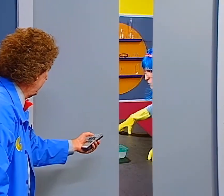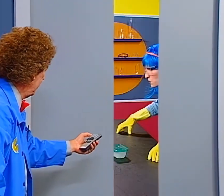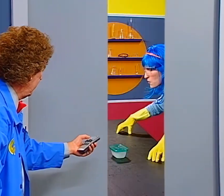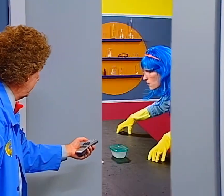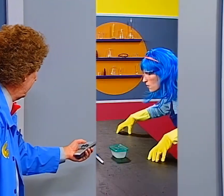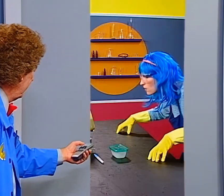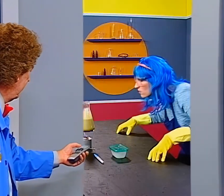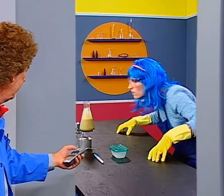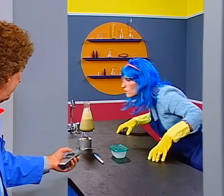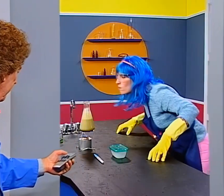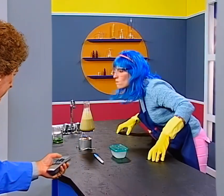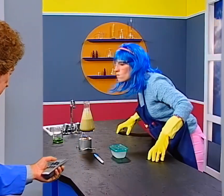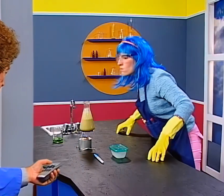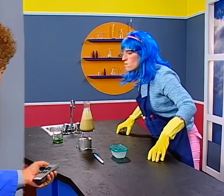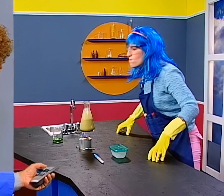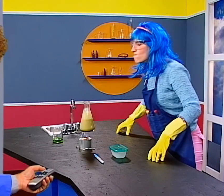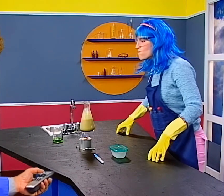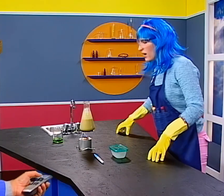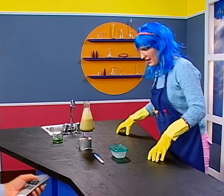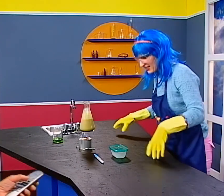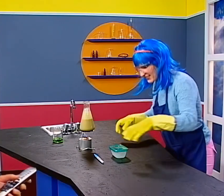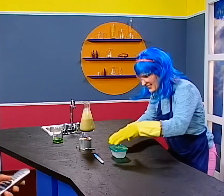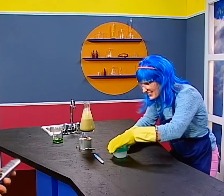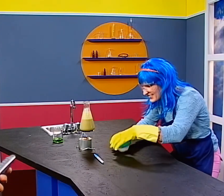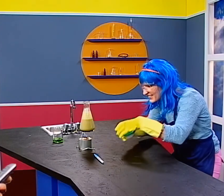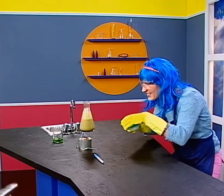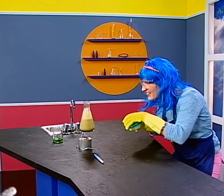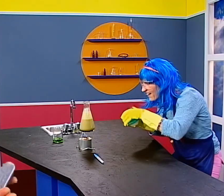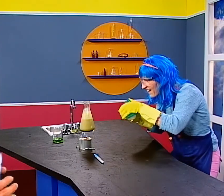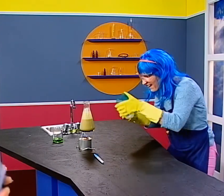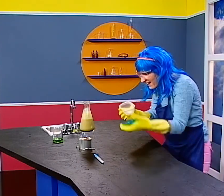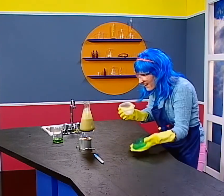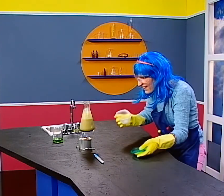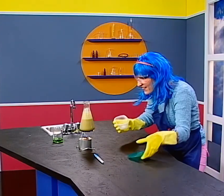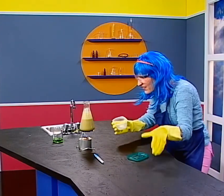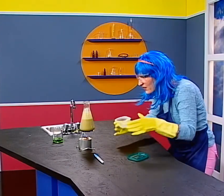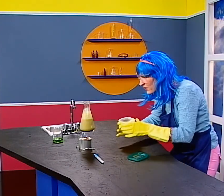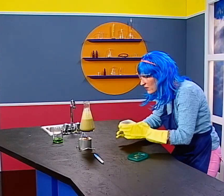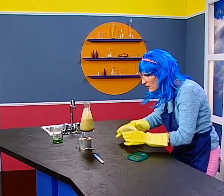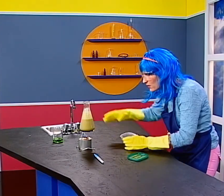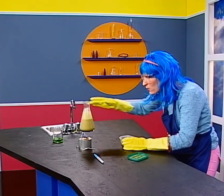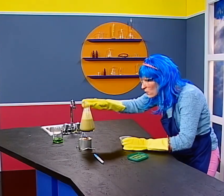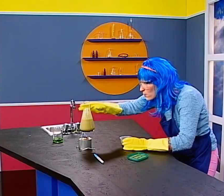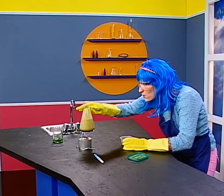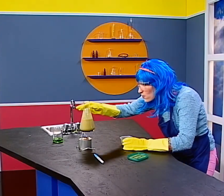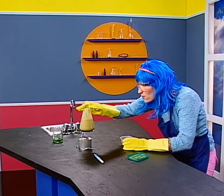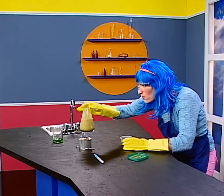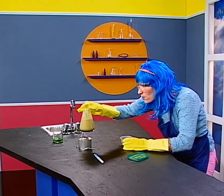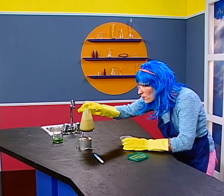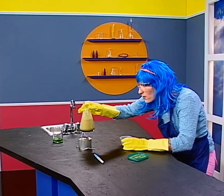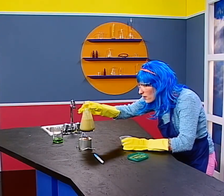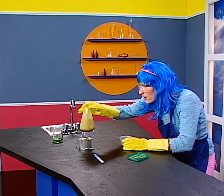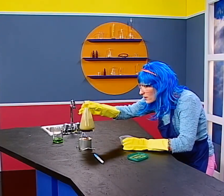HARP GLISSANDO MMMM... OK.